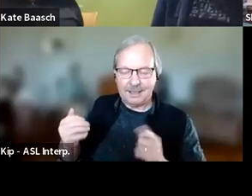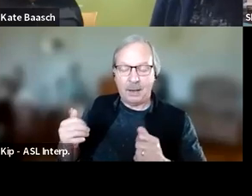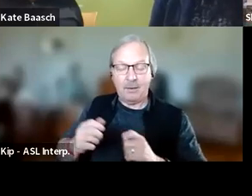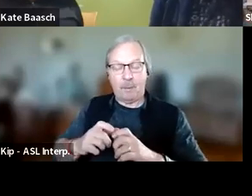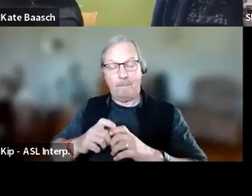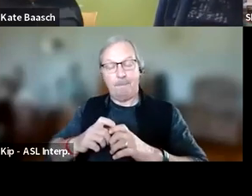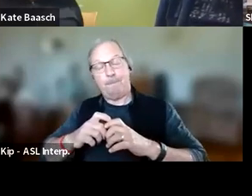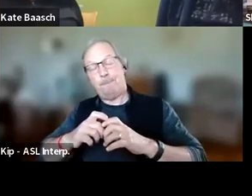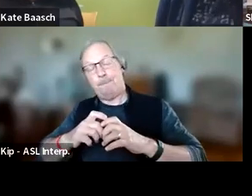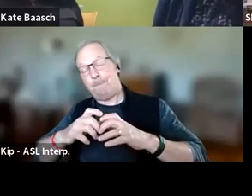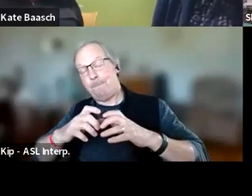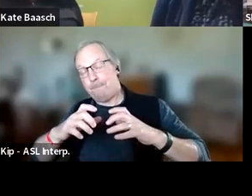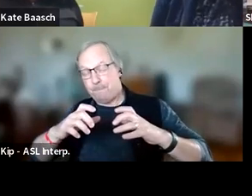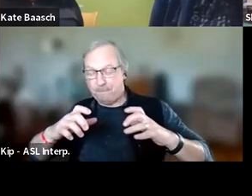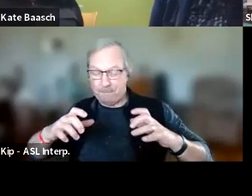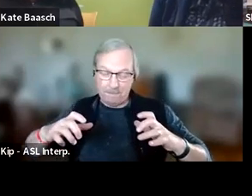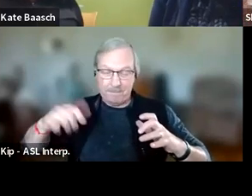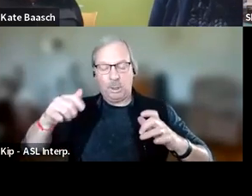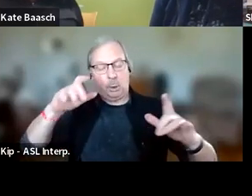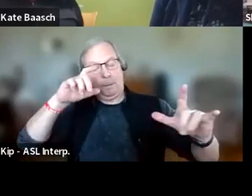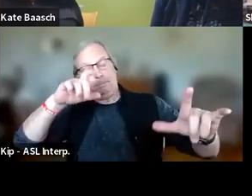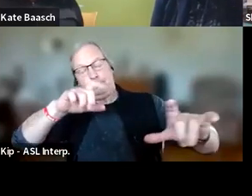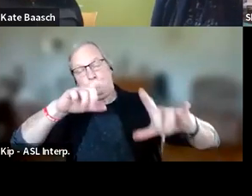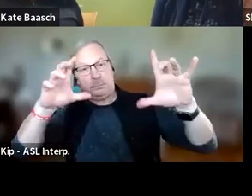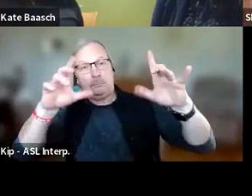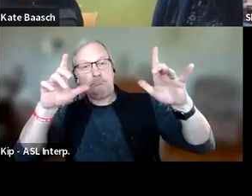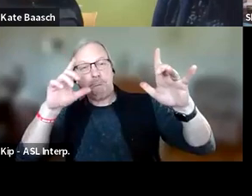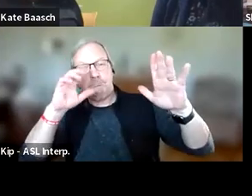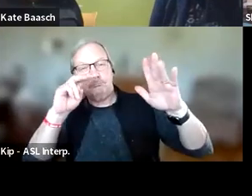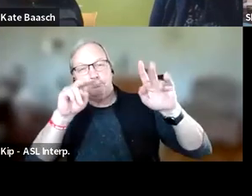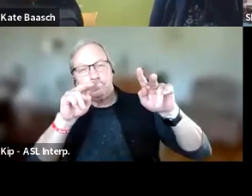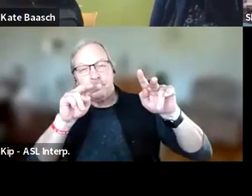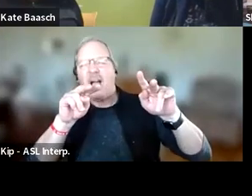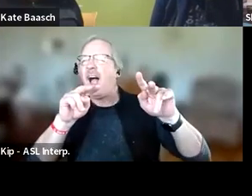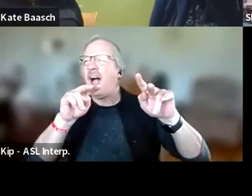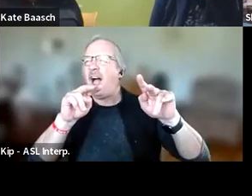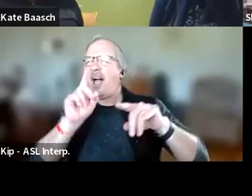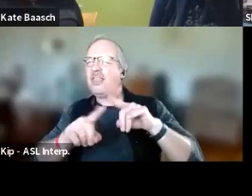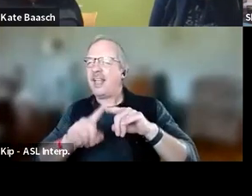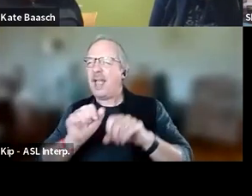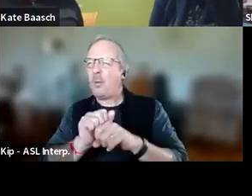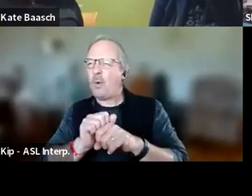a greater picture of a person that may not be able to work, you know, at that substantial gainful level.